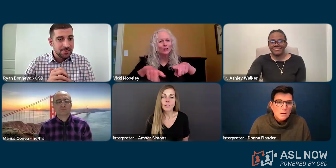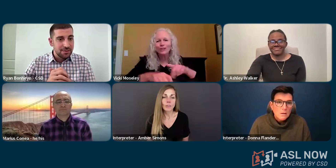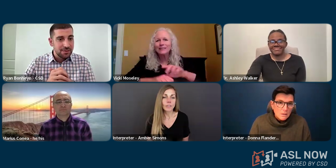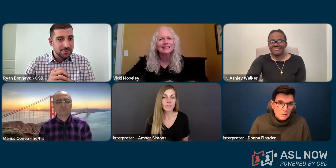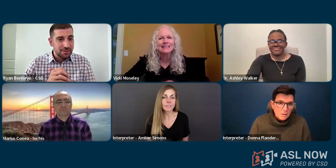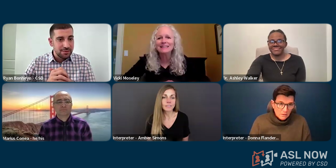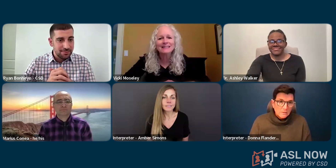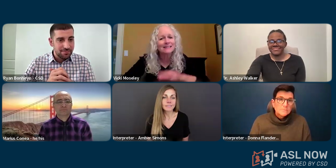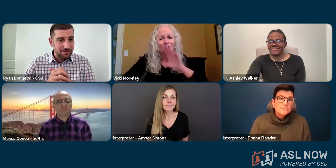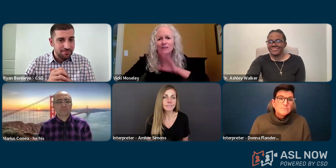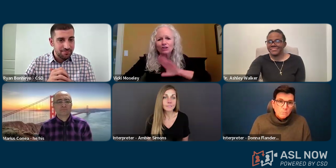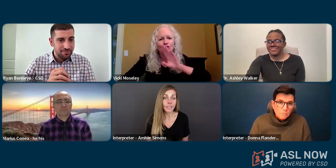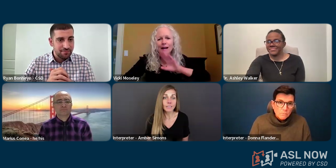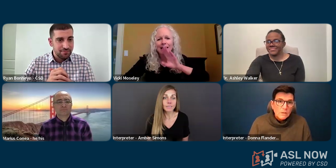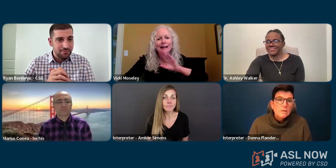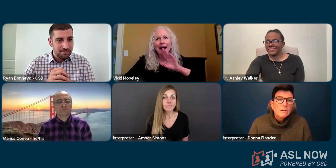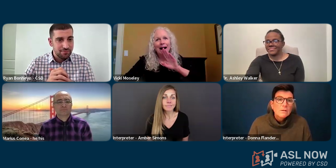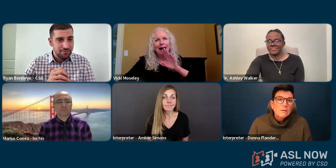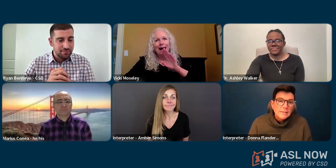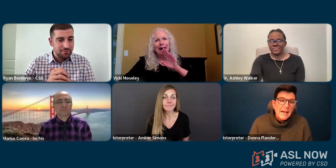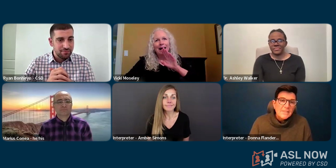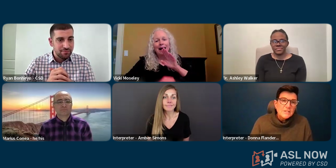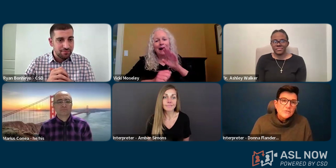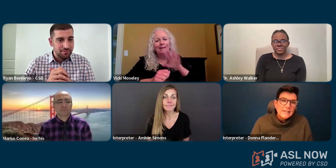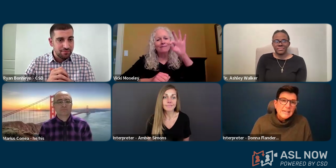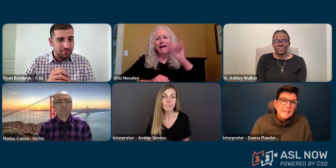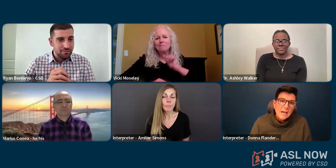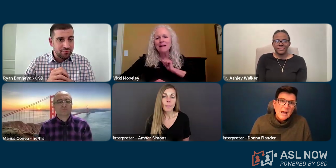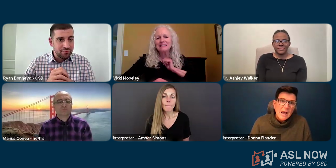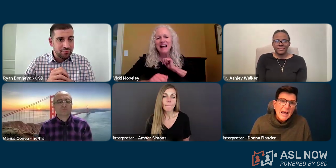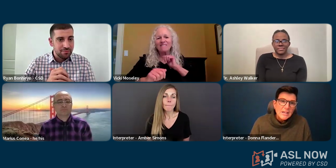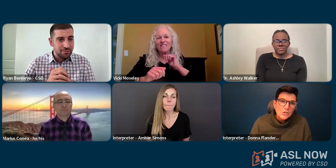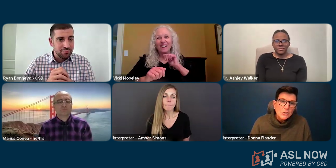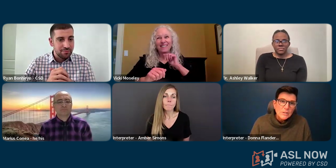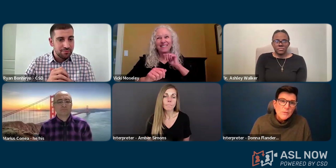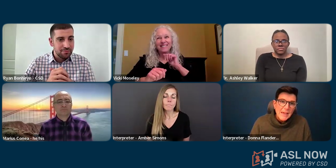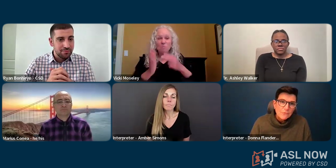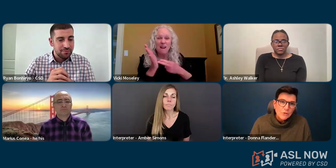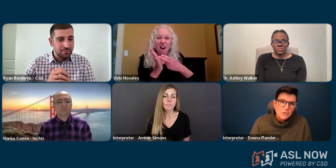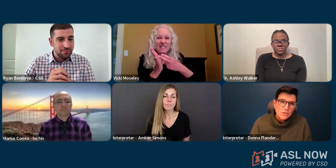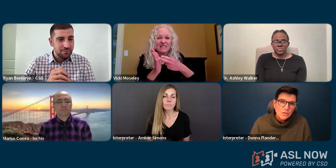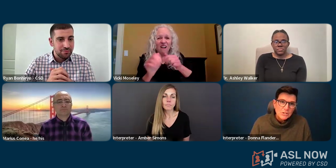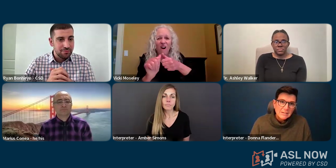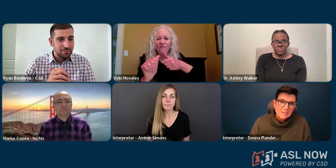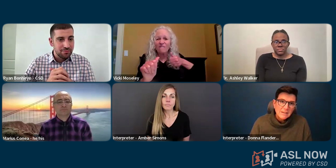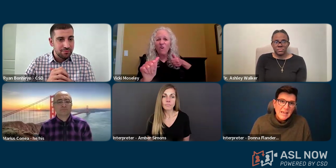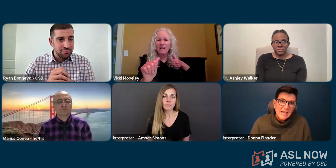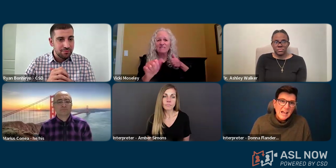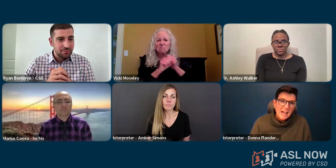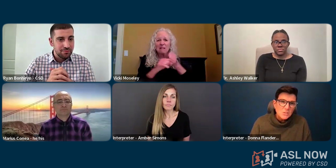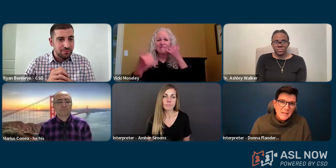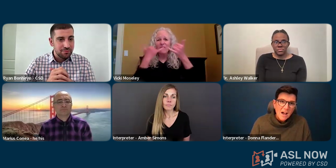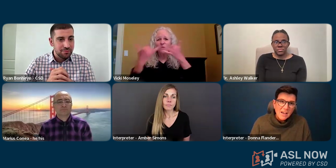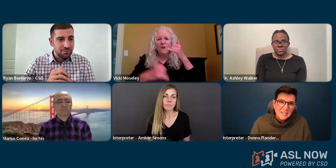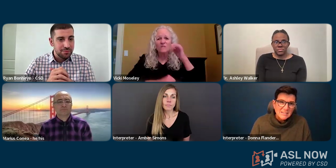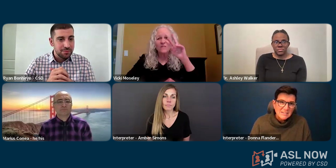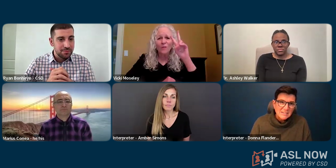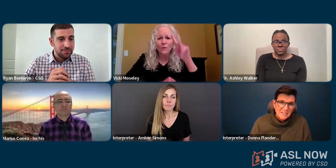Agreed. Vicki? Yeah, this is Vicki. I agree with that frustration, and I'll just be honest,